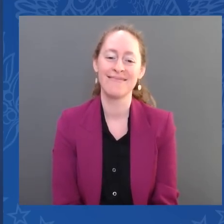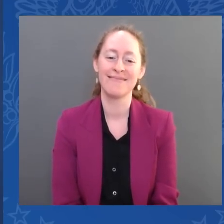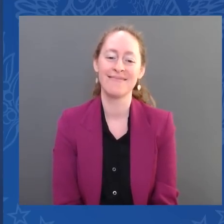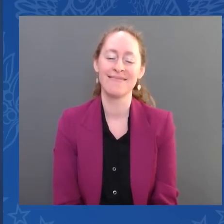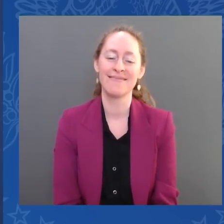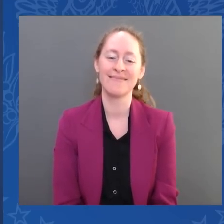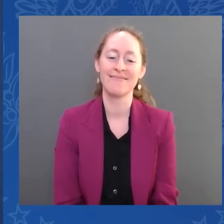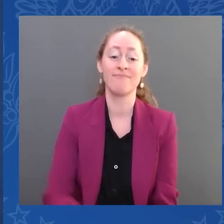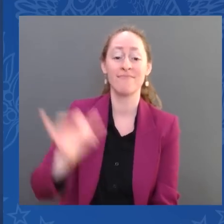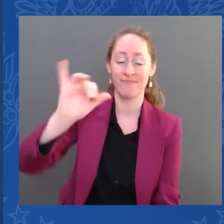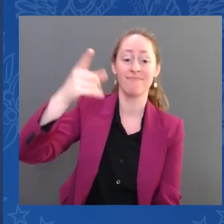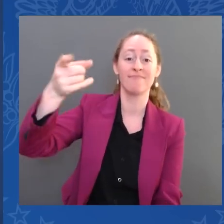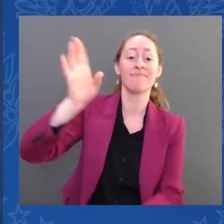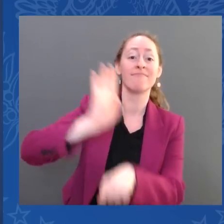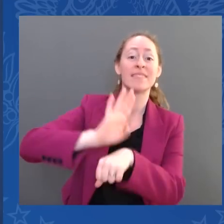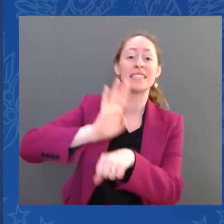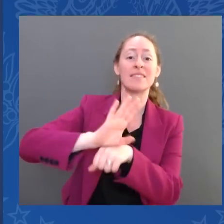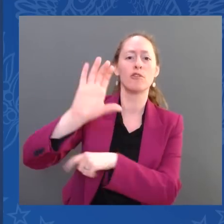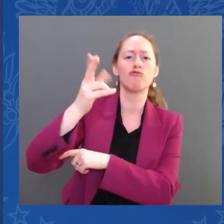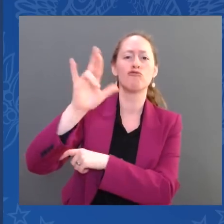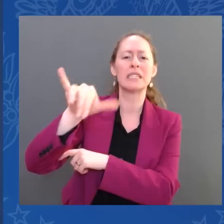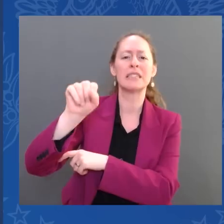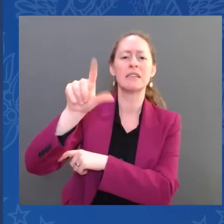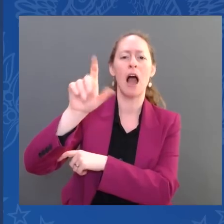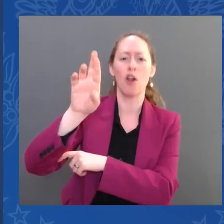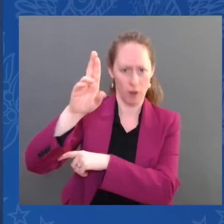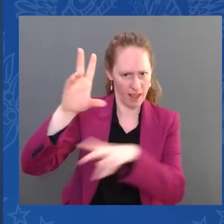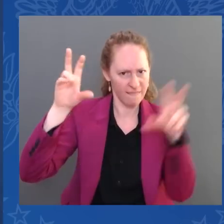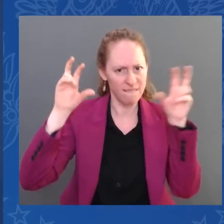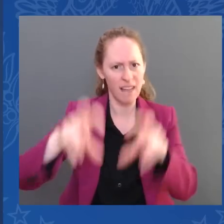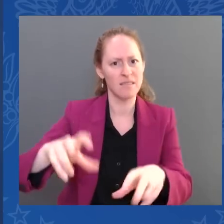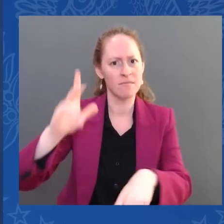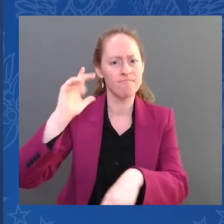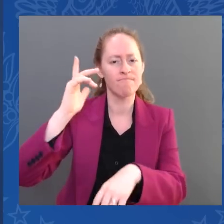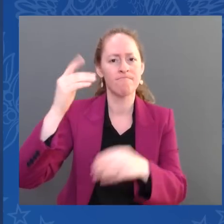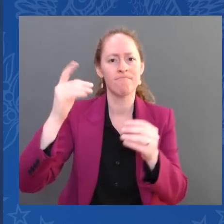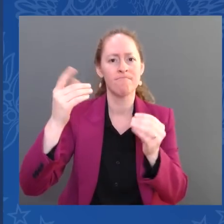Intel is adding 20,000 new jobs for making computer chips.